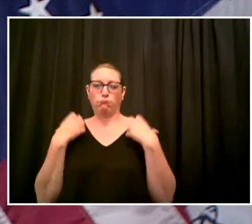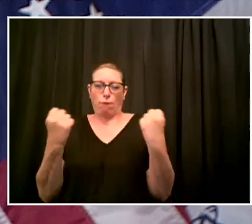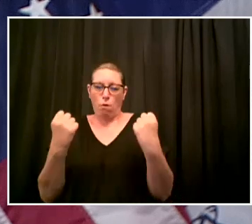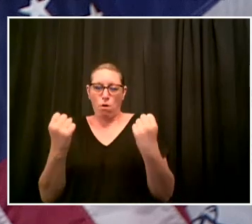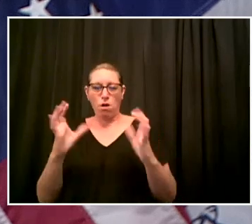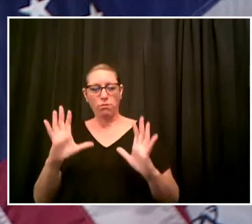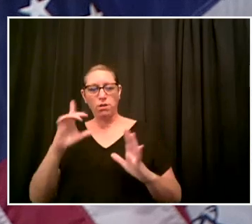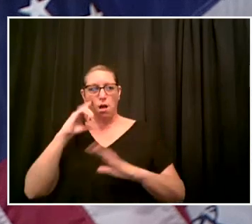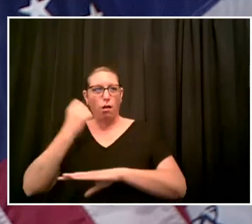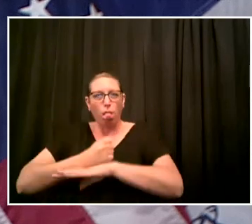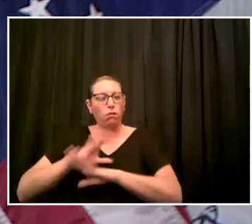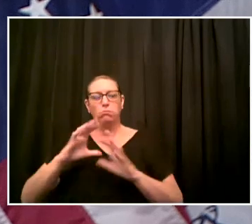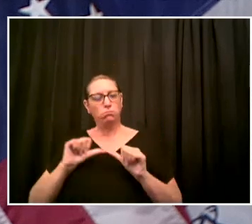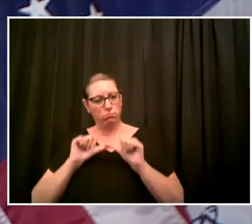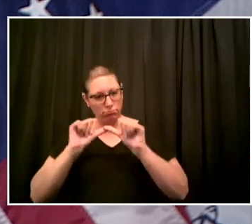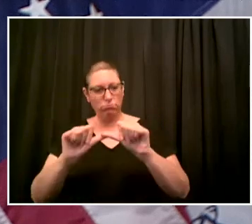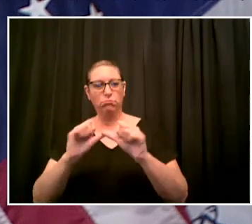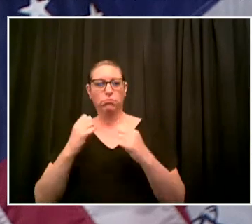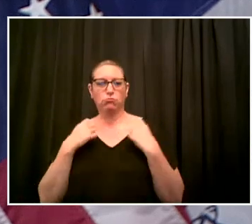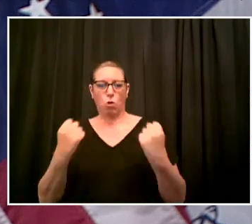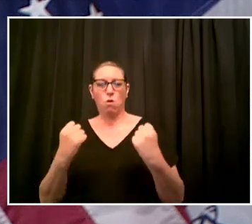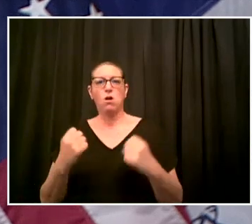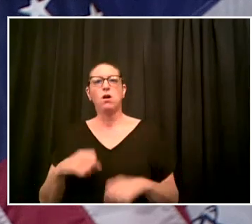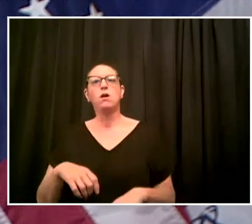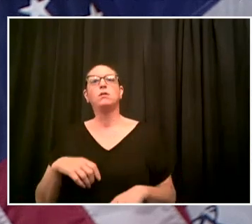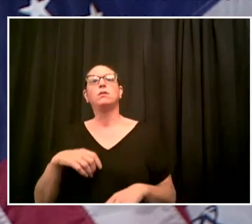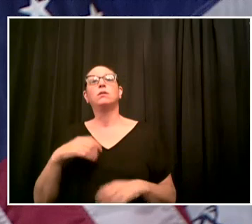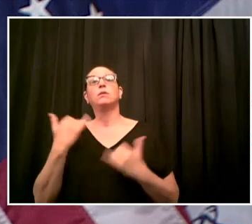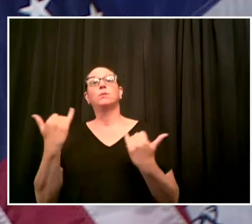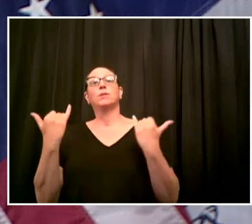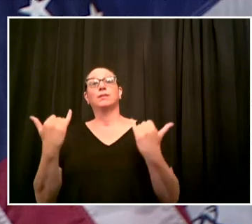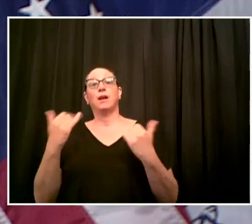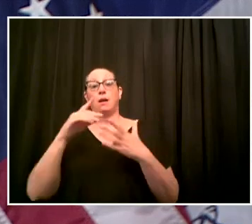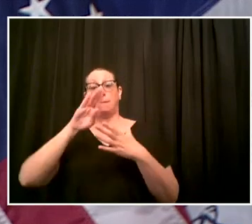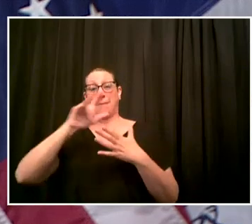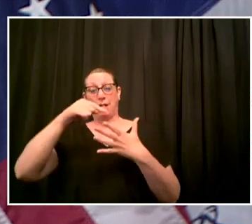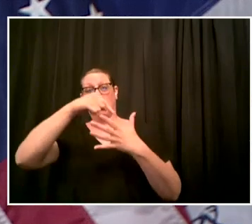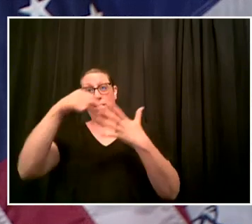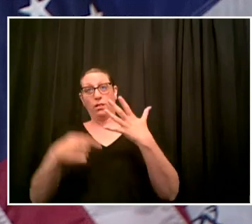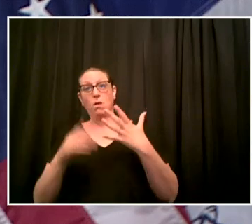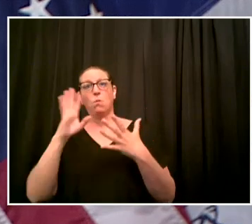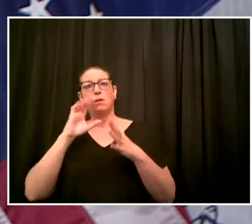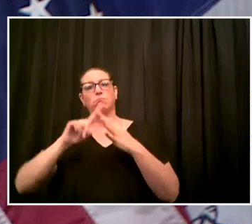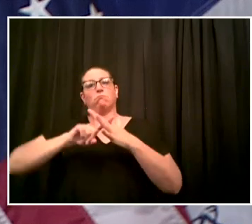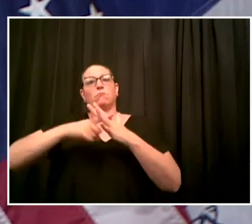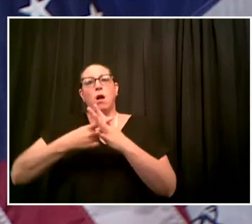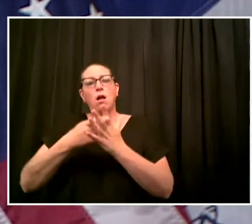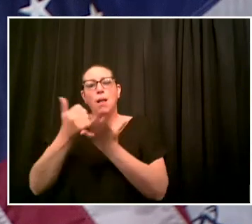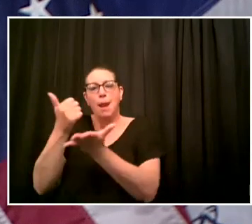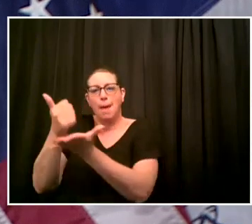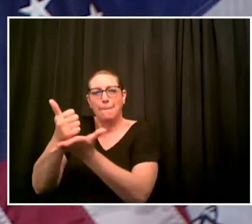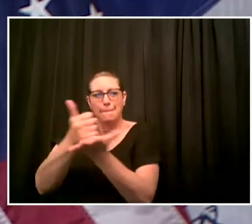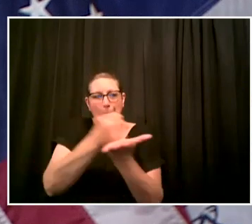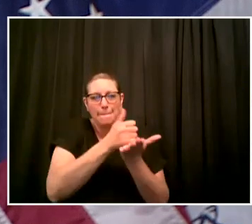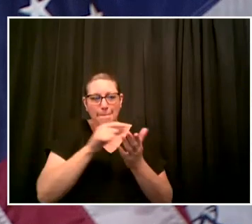RECOVERY. AND TODAY'S PACKAGE OF LEGISLATION DOES EXACTLY THAT. ITGE TSUS ON A PATH SO WE CAN